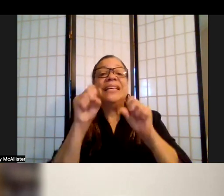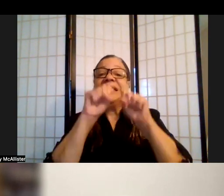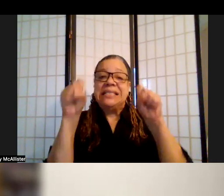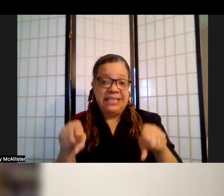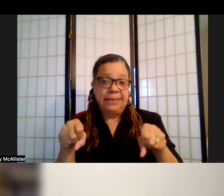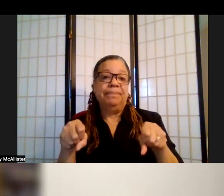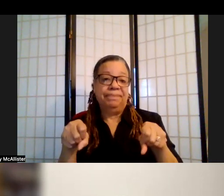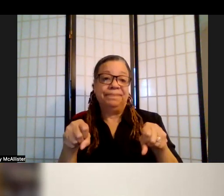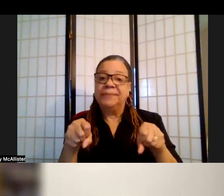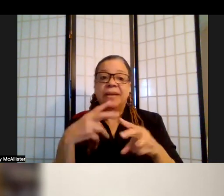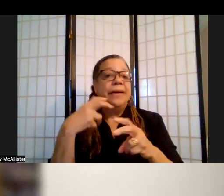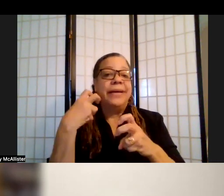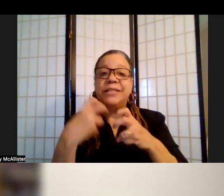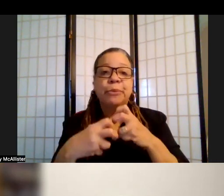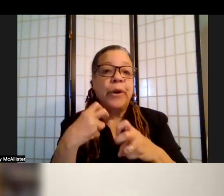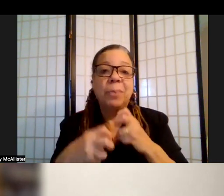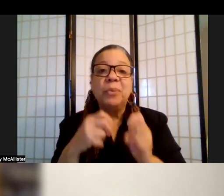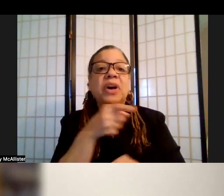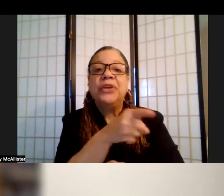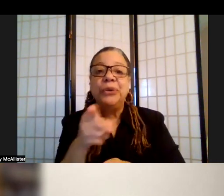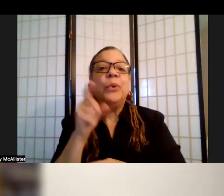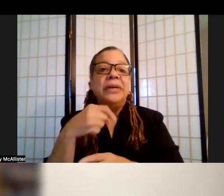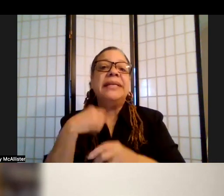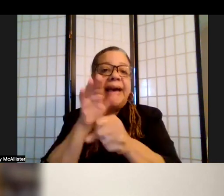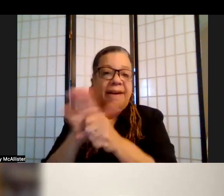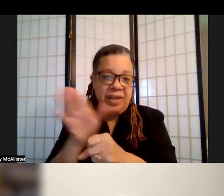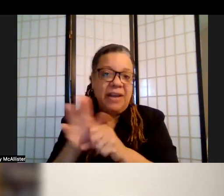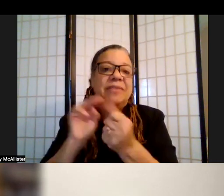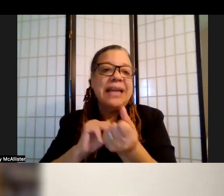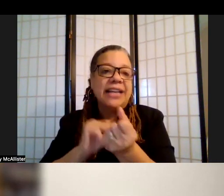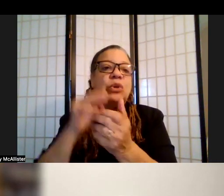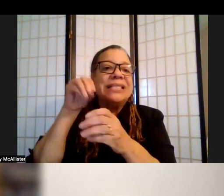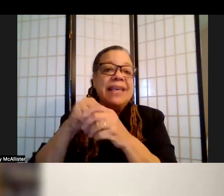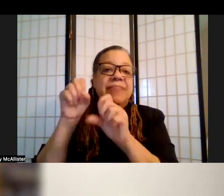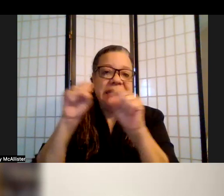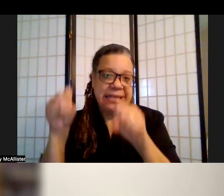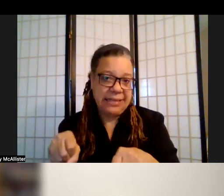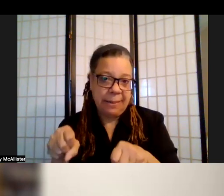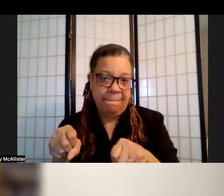It's a problem where you need to have enough doctors available in the system, where you need to have enough